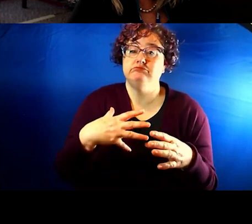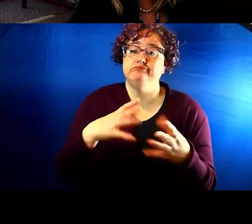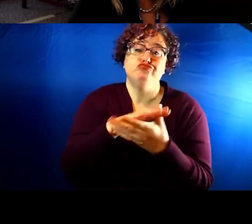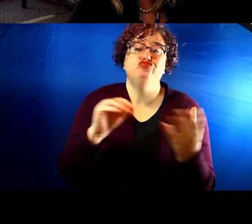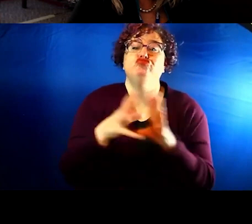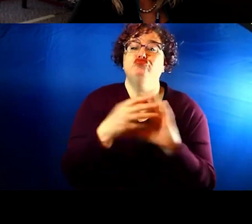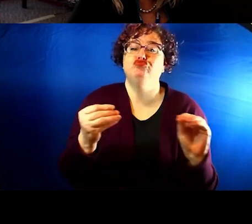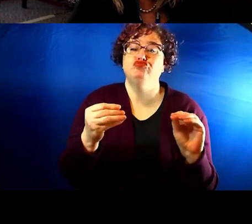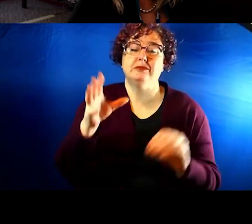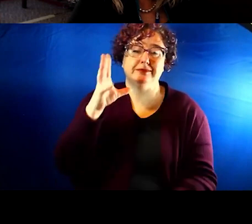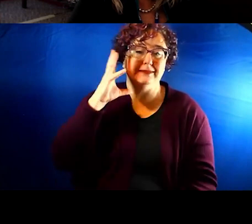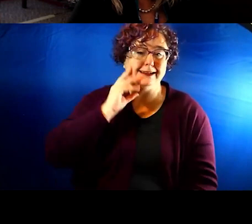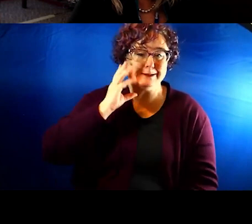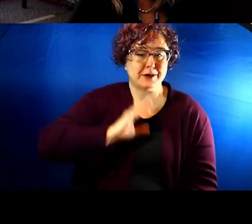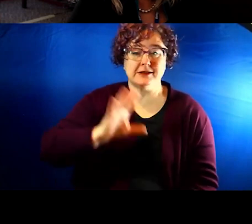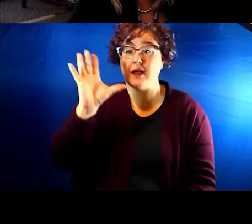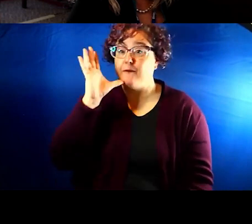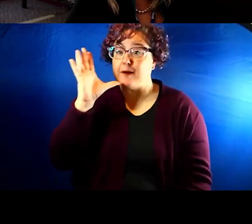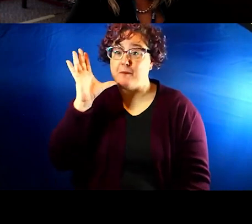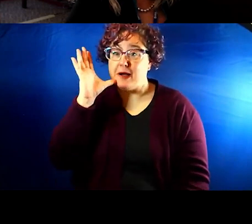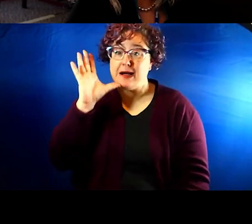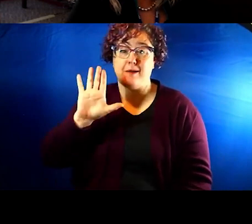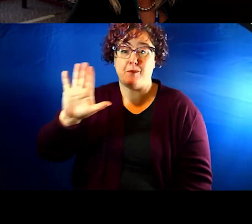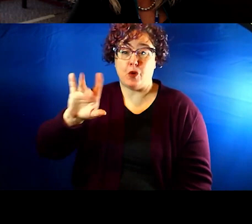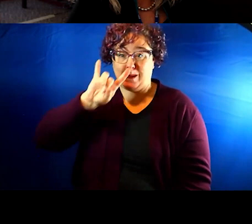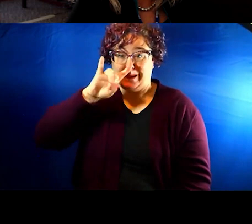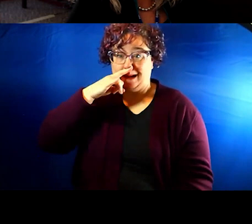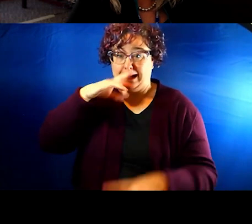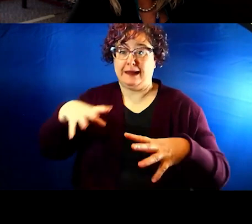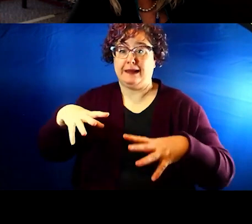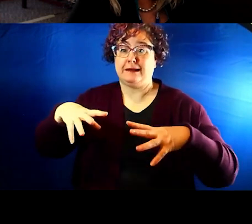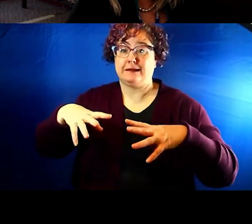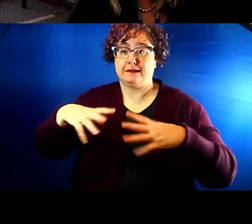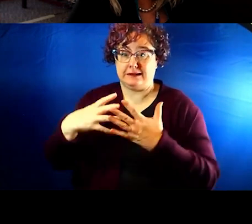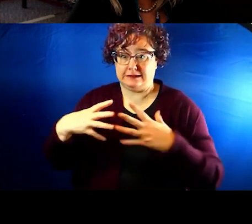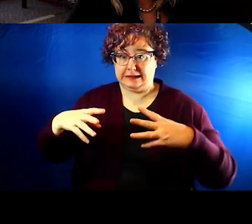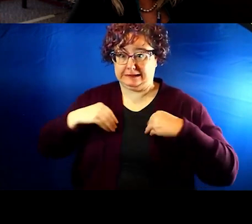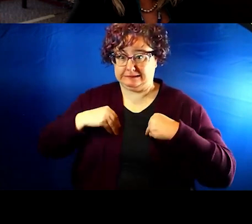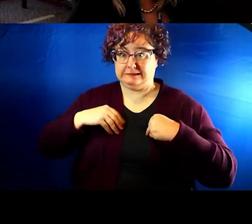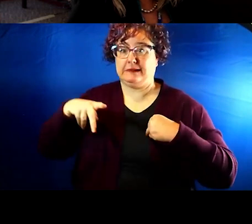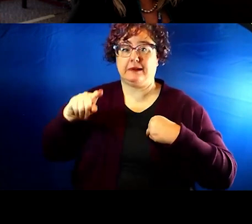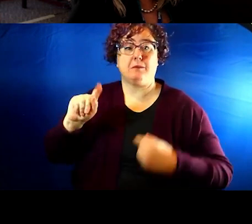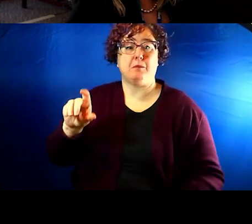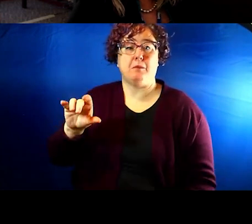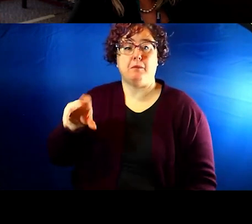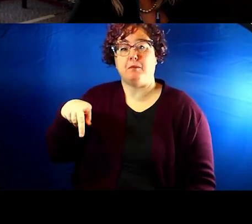OF A YOUTH WHO IS RECEIVING THE PACT-Y SERVICE. SHE WAS BLOWN AWAY AND HAS BEEN ASKING FOR A SERVICE LIKE